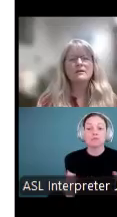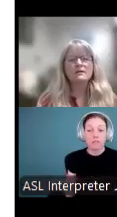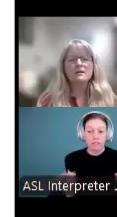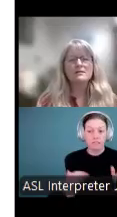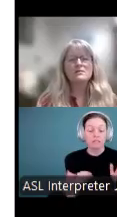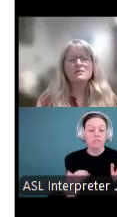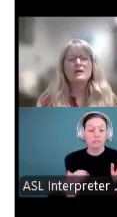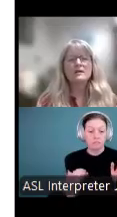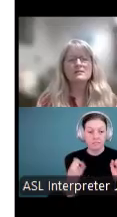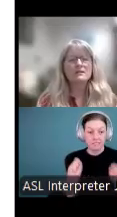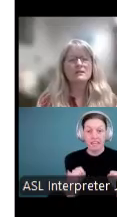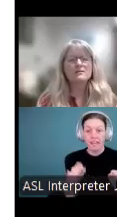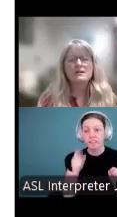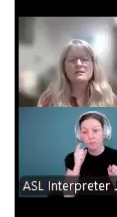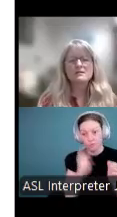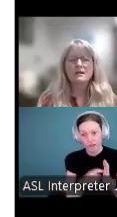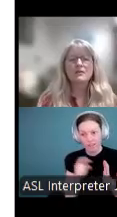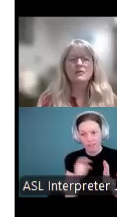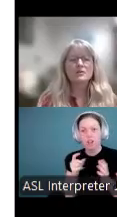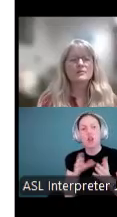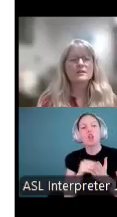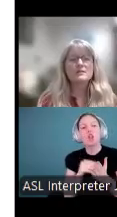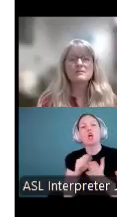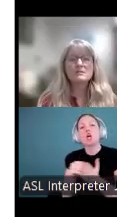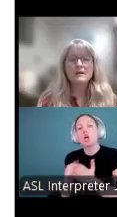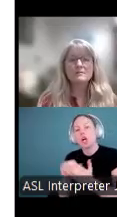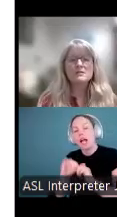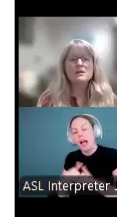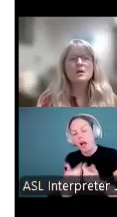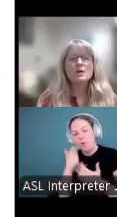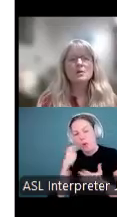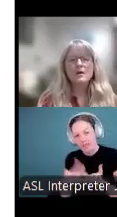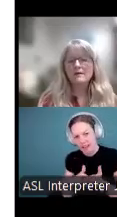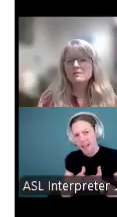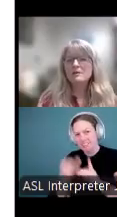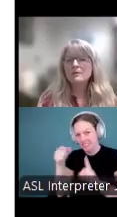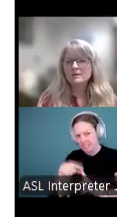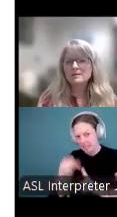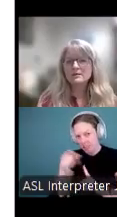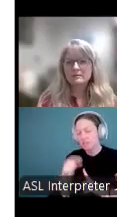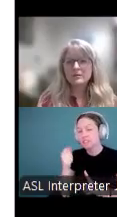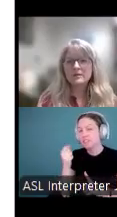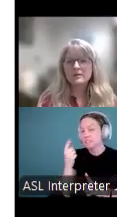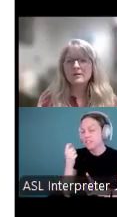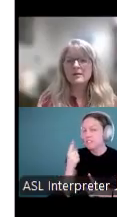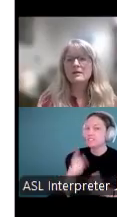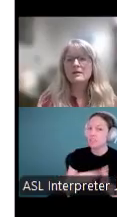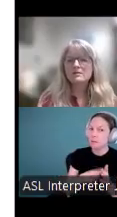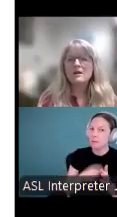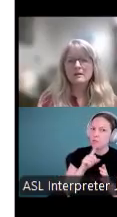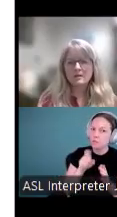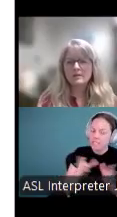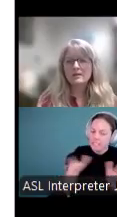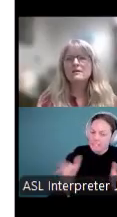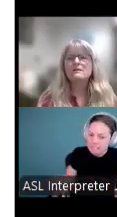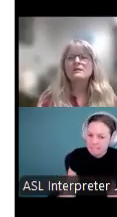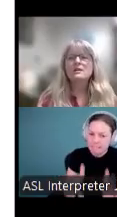recognize those body signals as they get older, but sometimes we have to be really deliberate about it and talk about it and